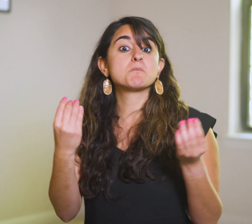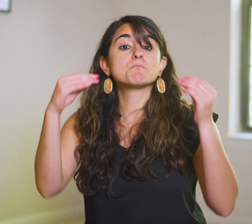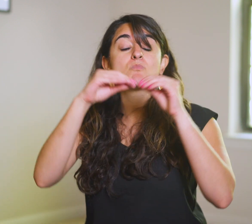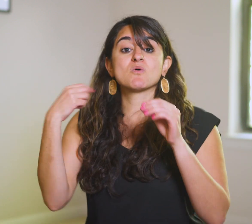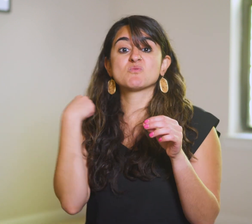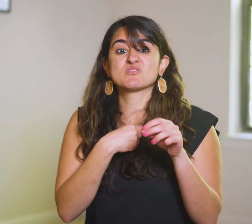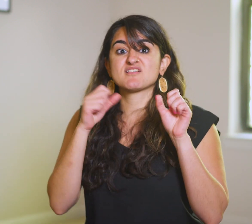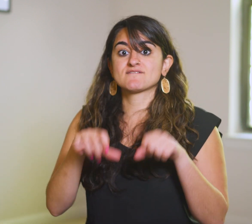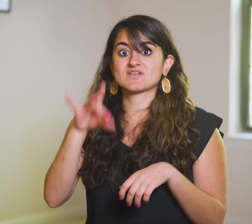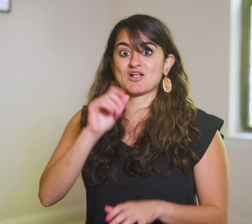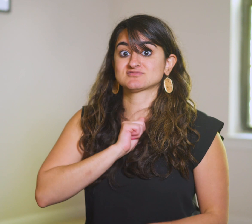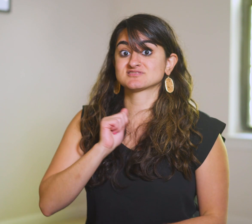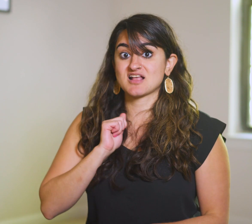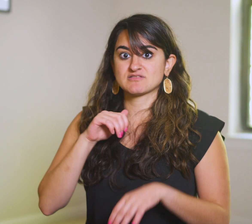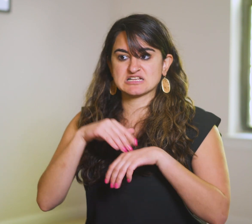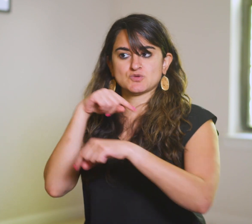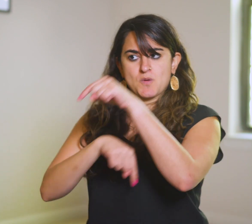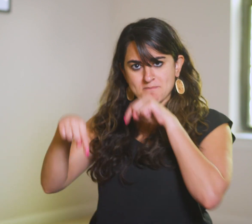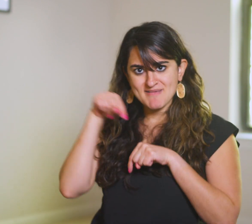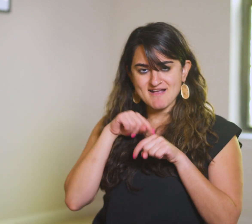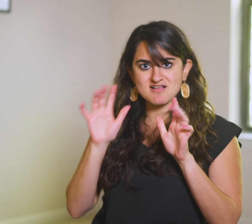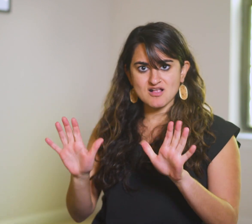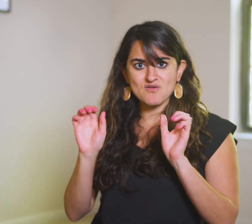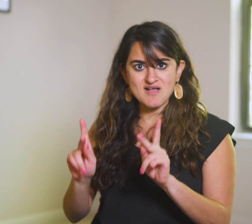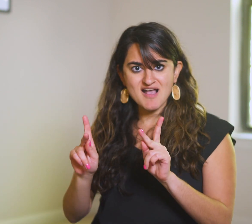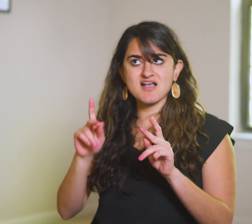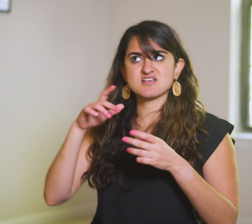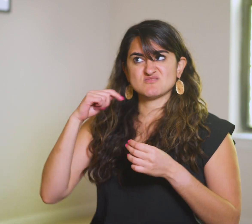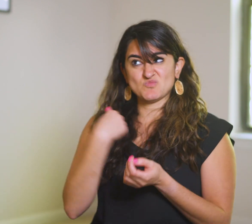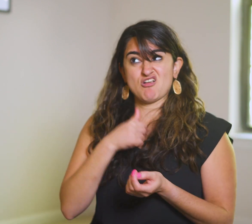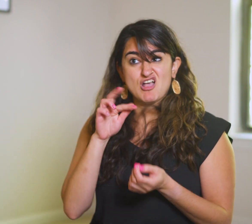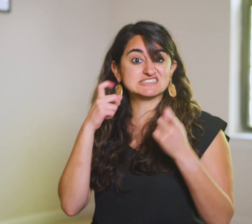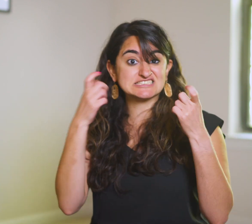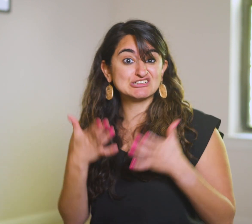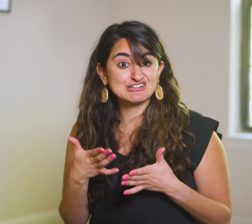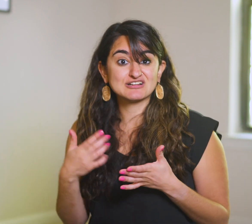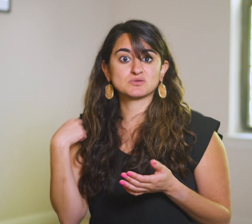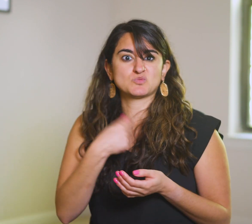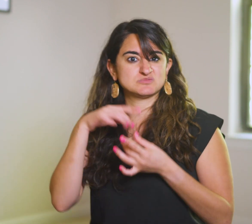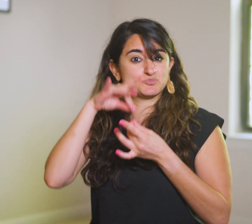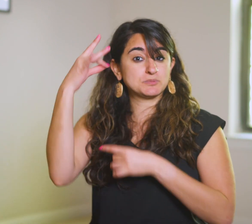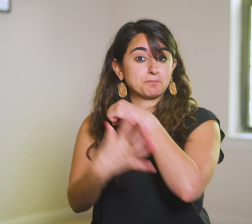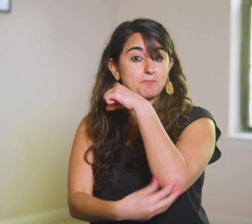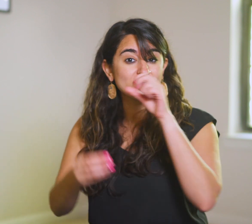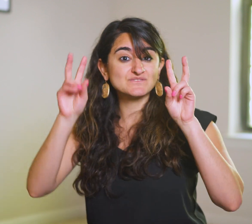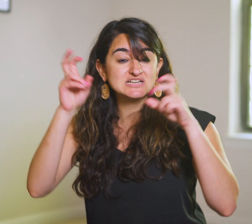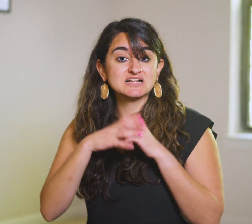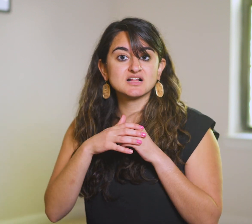The more we can find ourselves at square one, spiritual poverty,